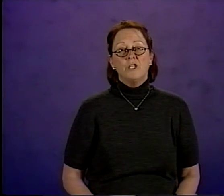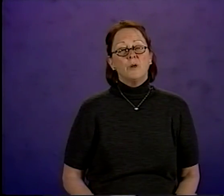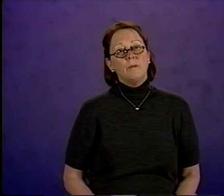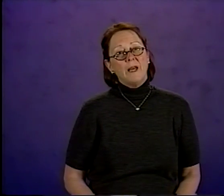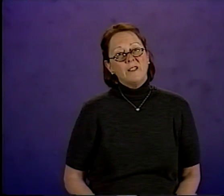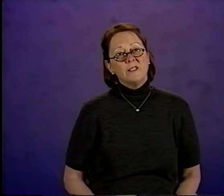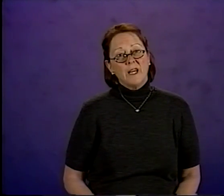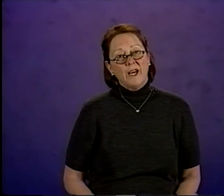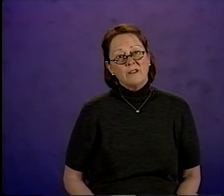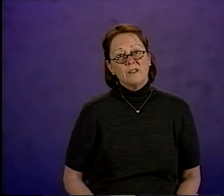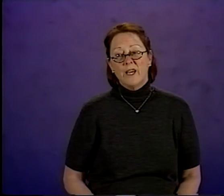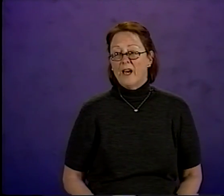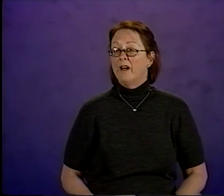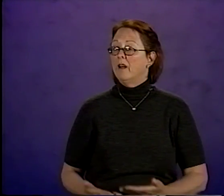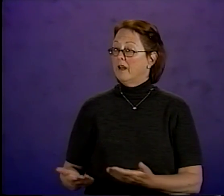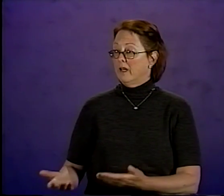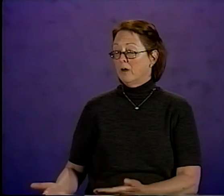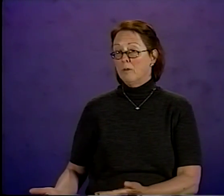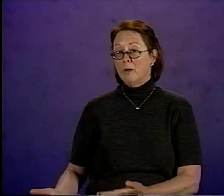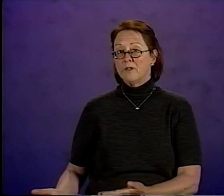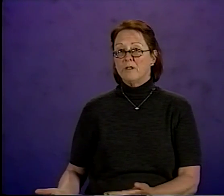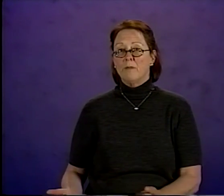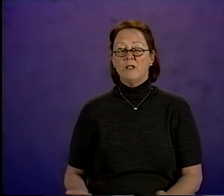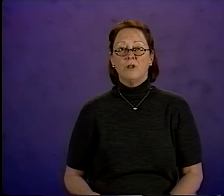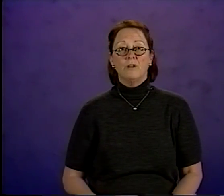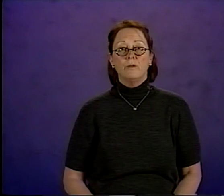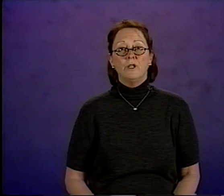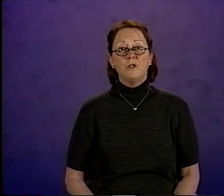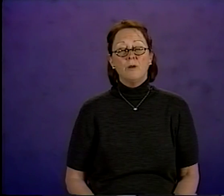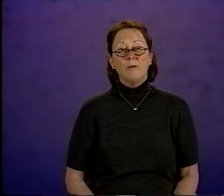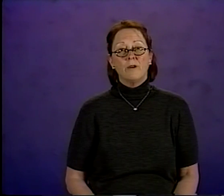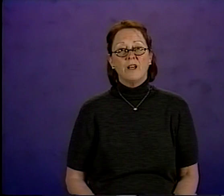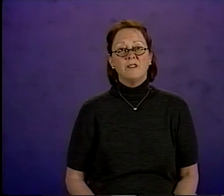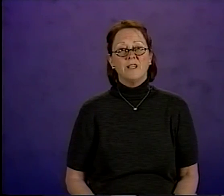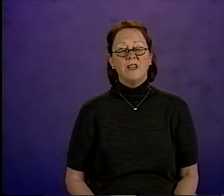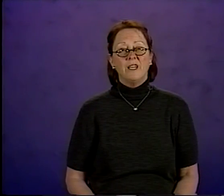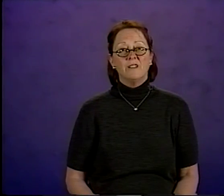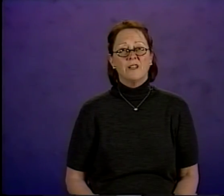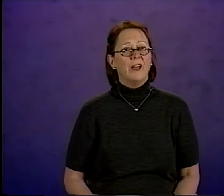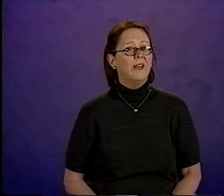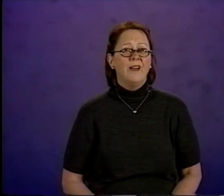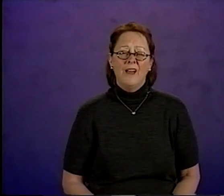So it makes sense that a hearing person might turn to an interpreter and say things like,